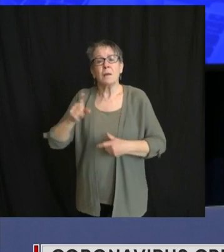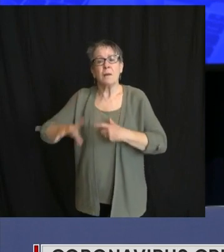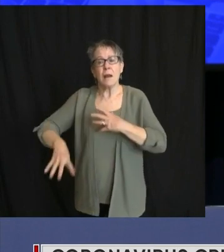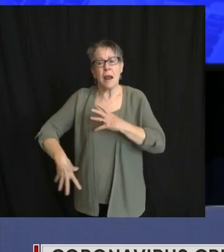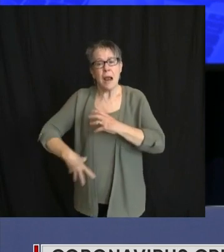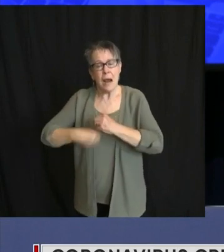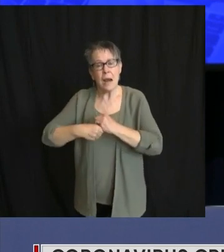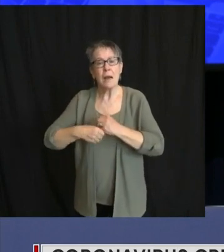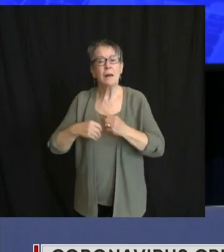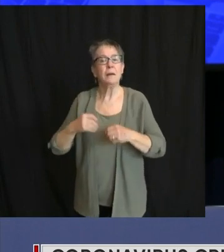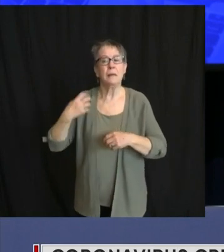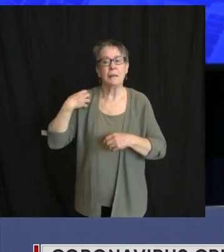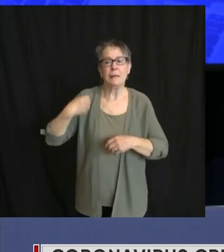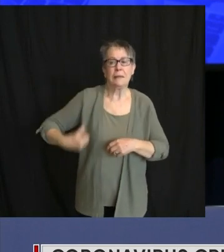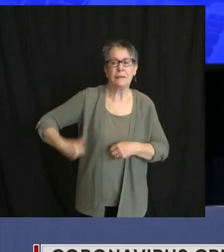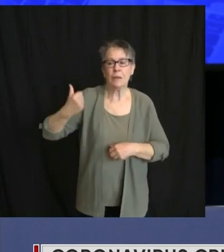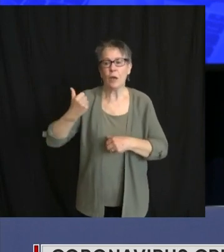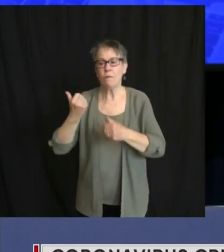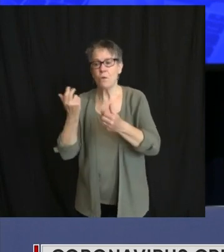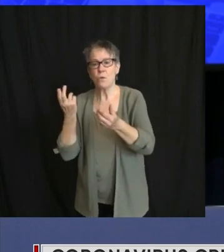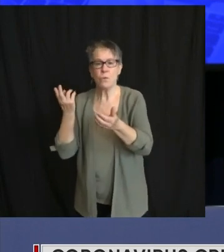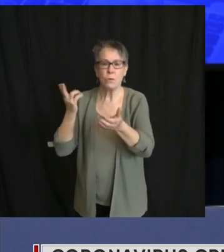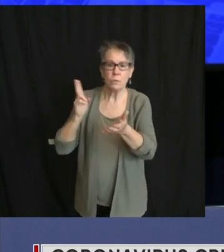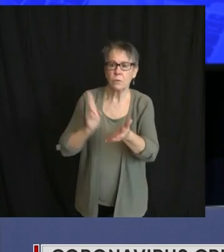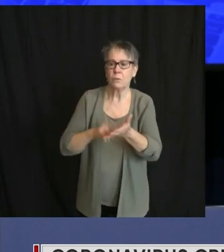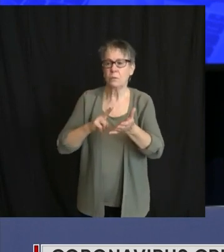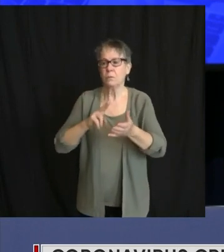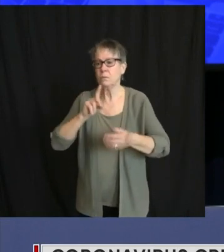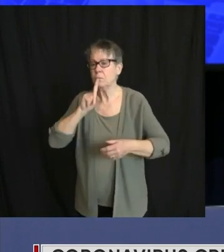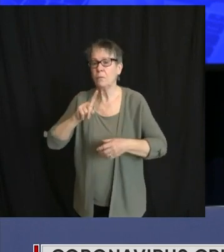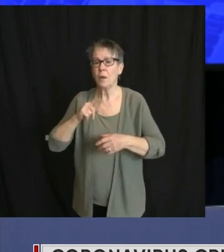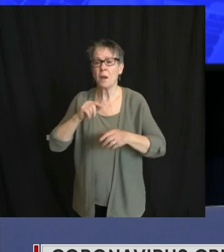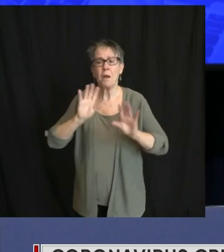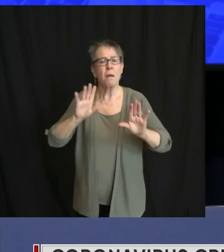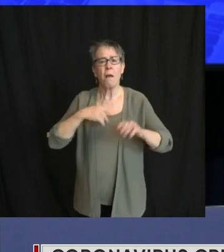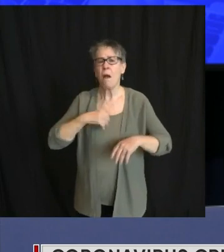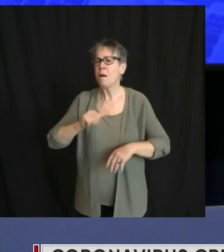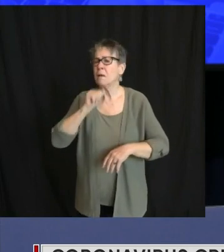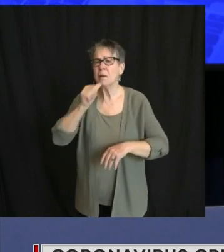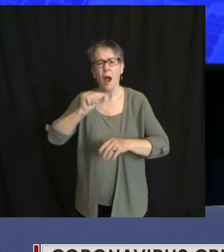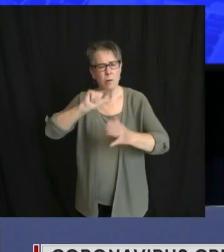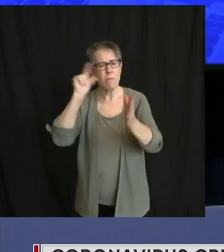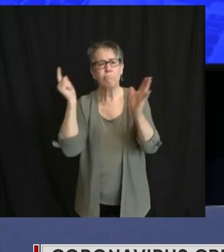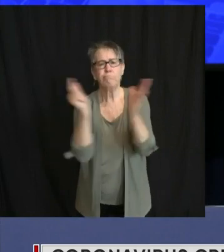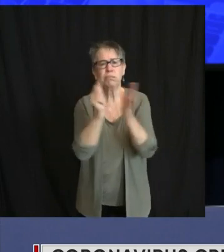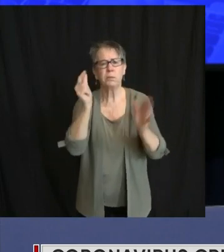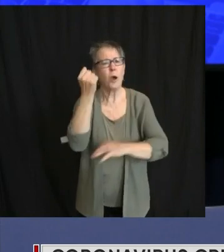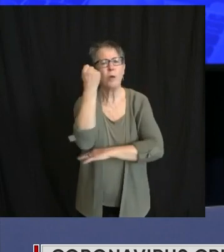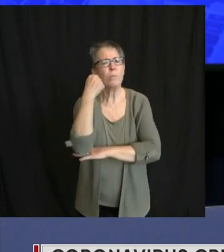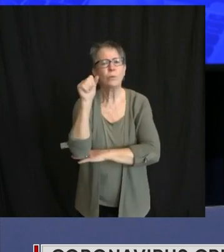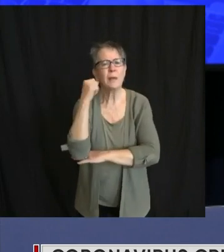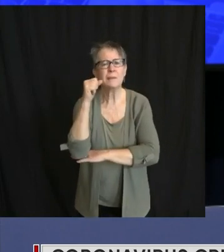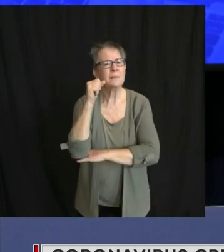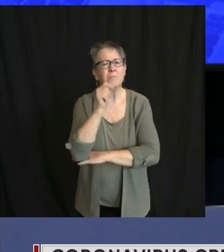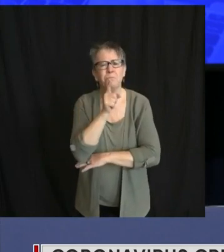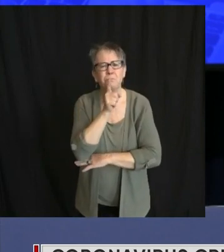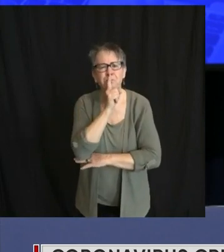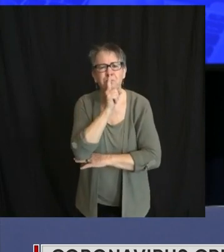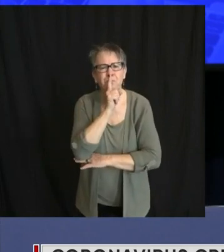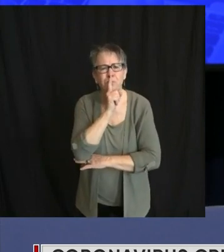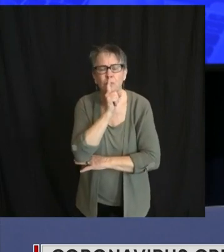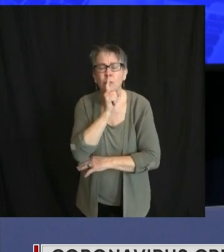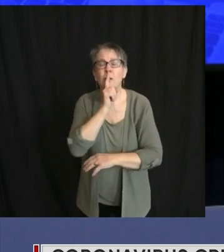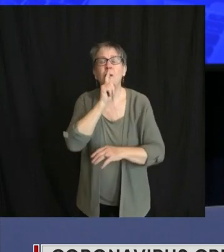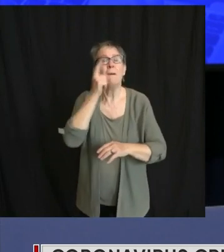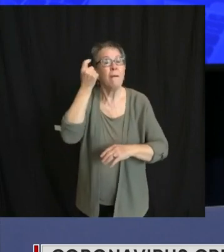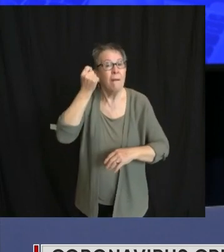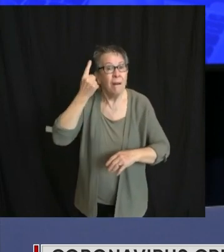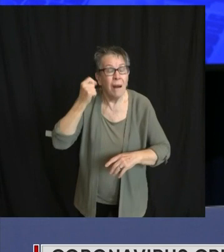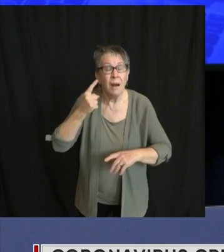ARE VERY CLEAR ABOUT THE BAN ON